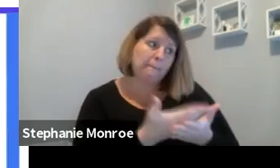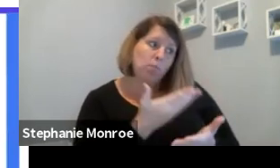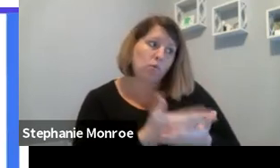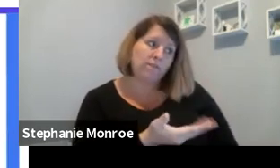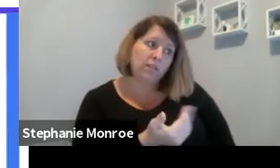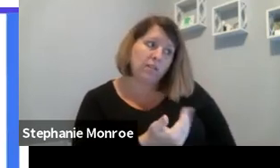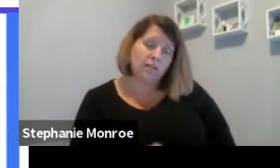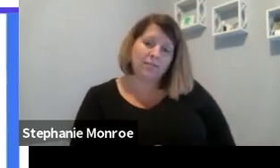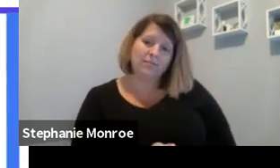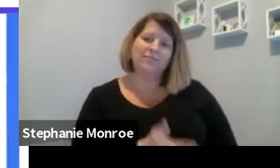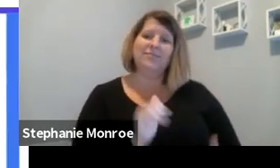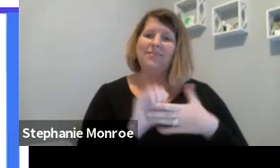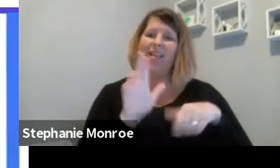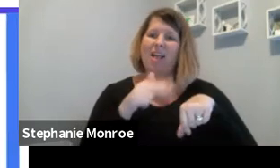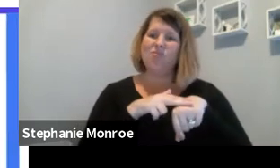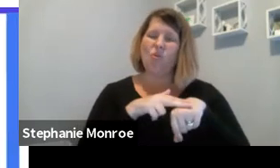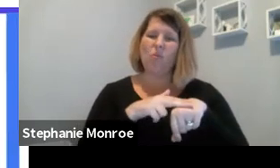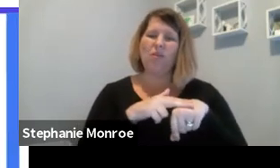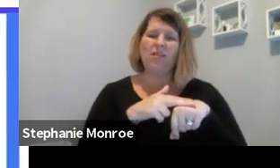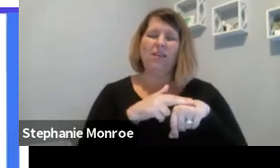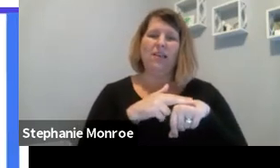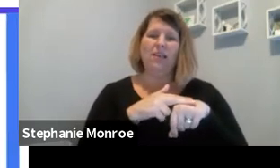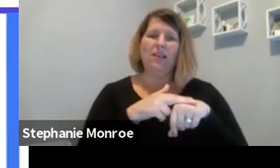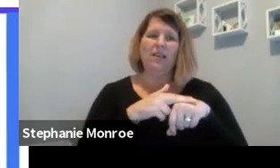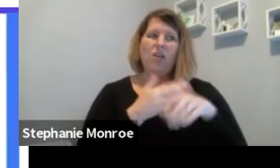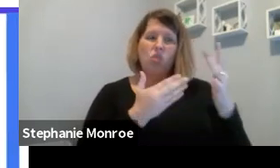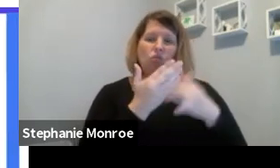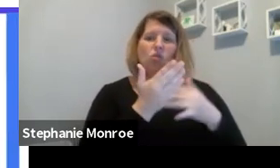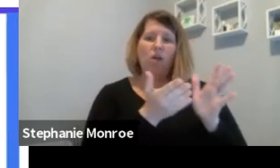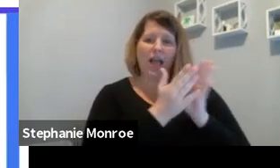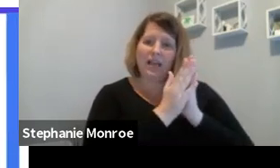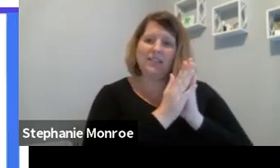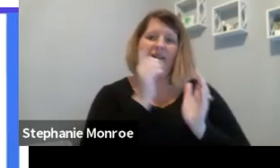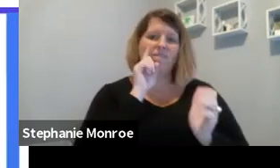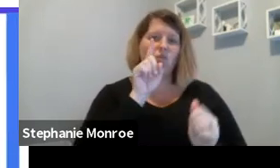and it's usually by asking for a sexual act.